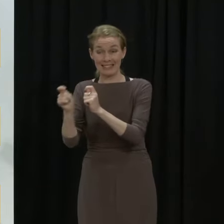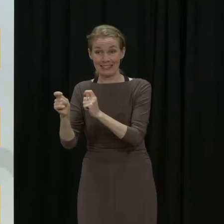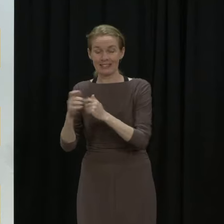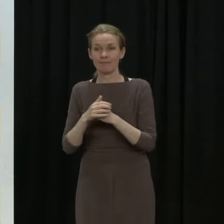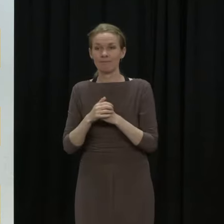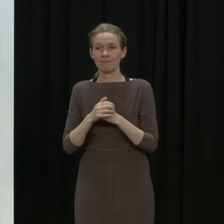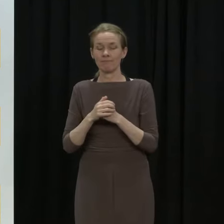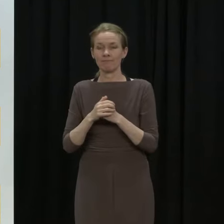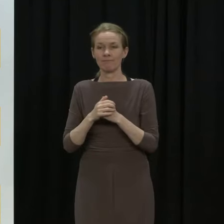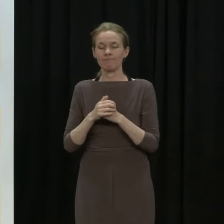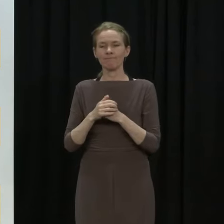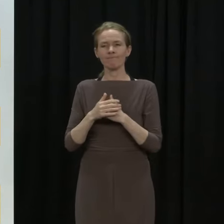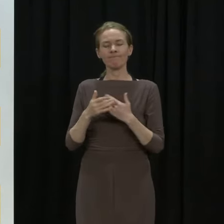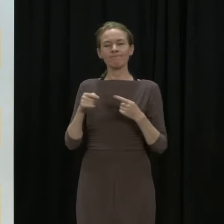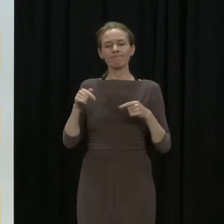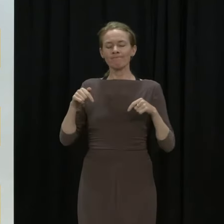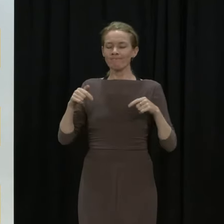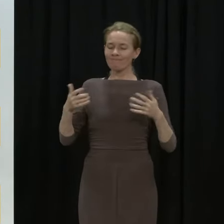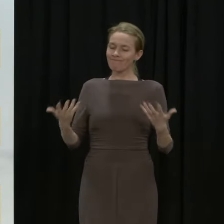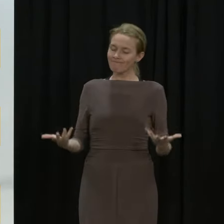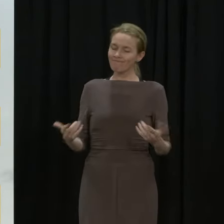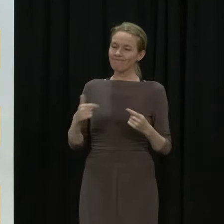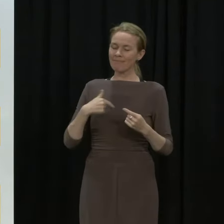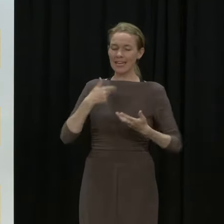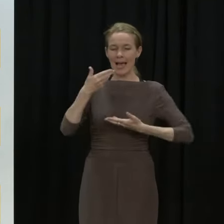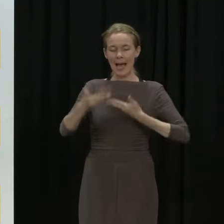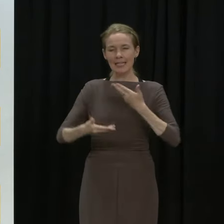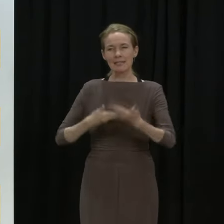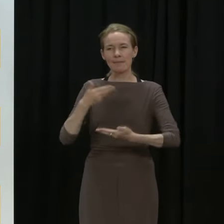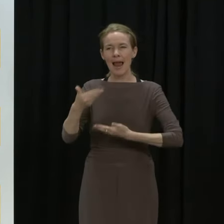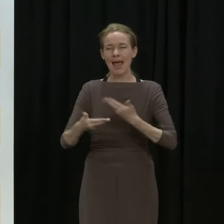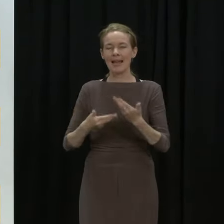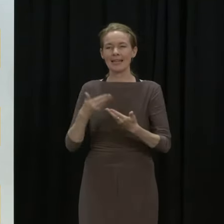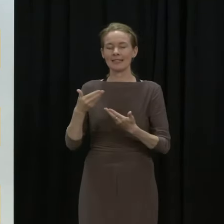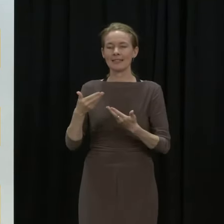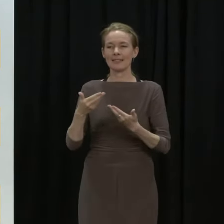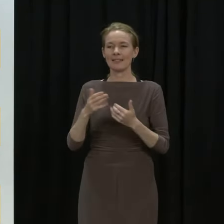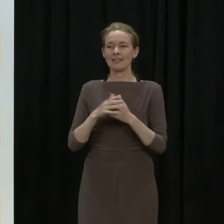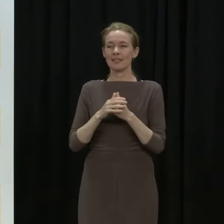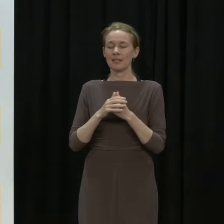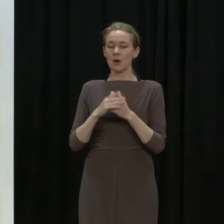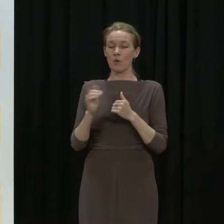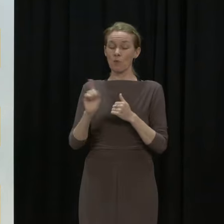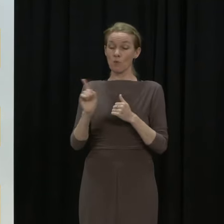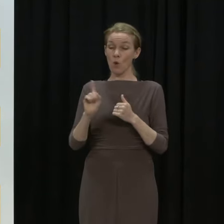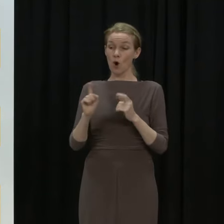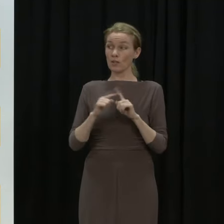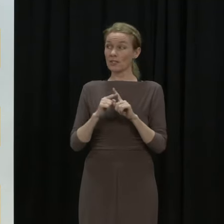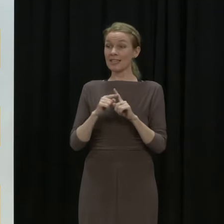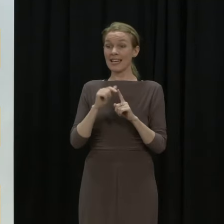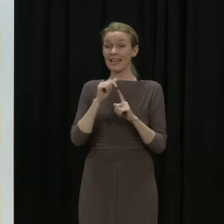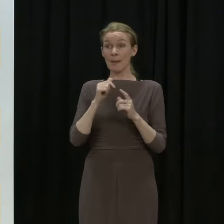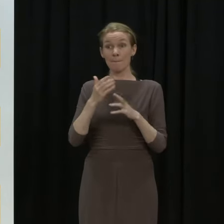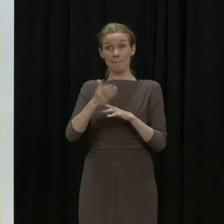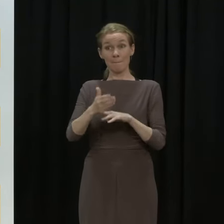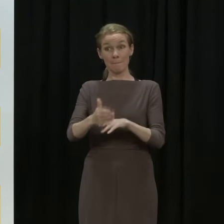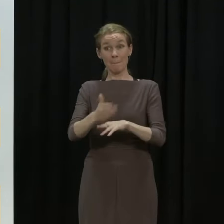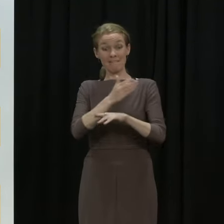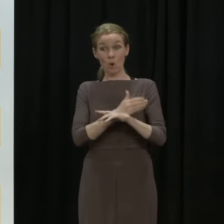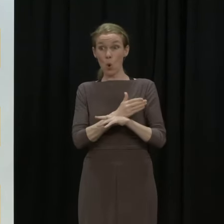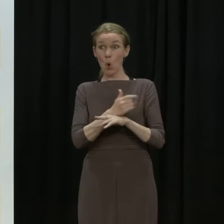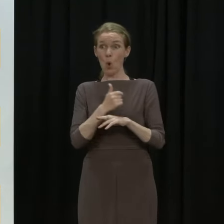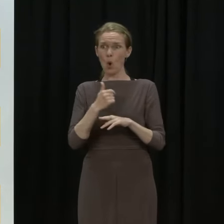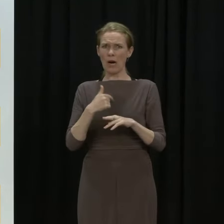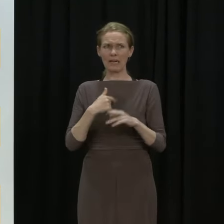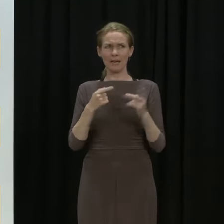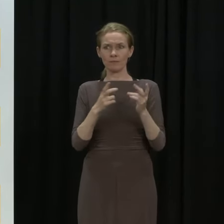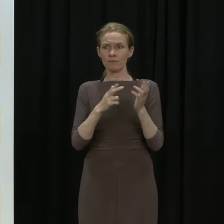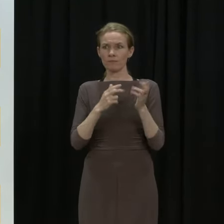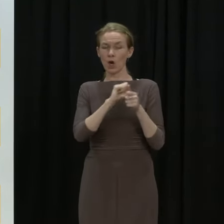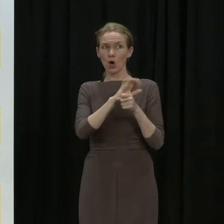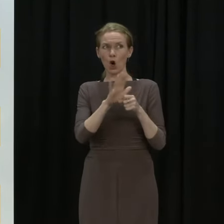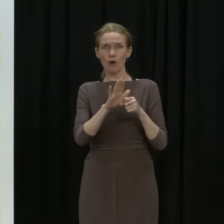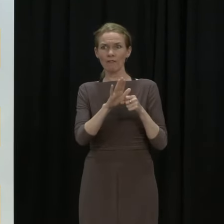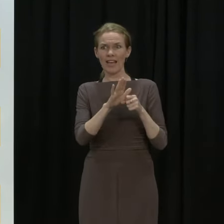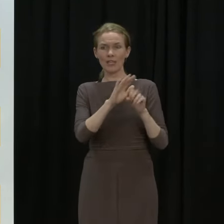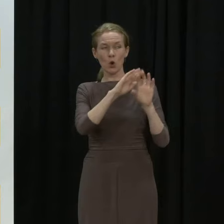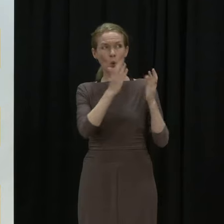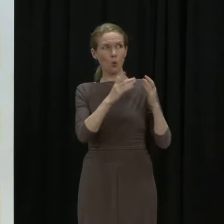these opportunities, and as